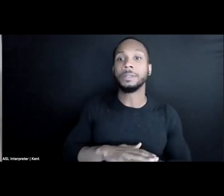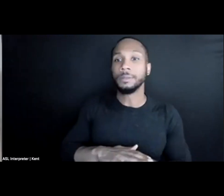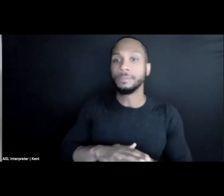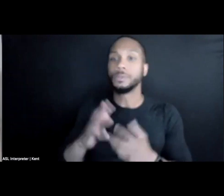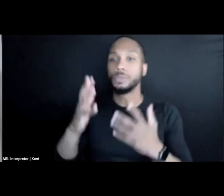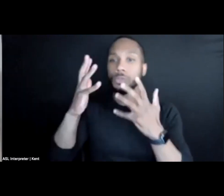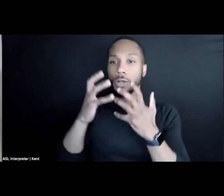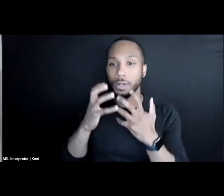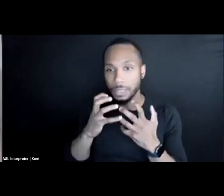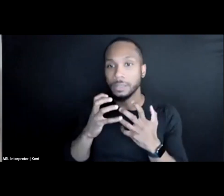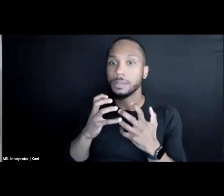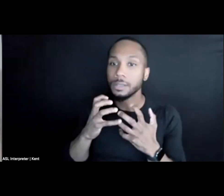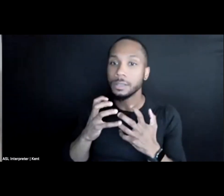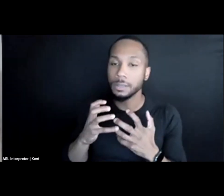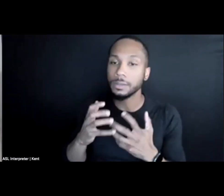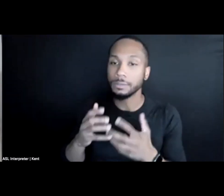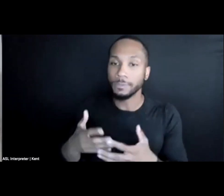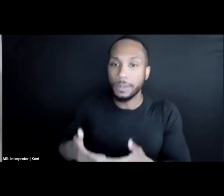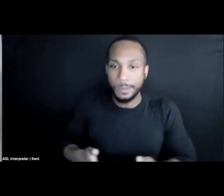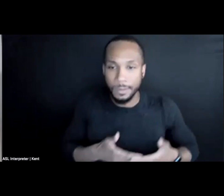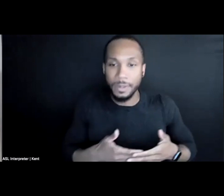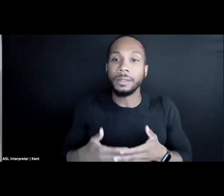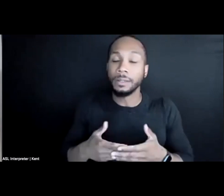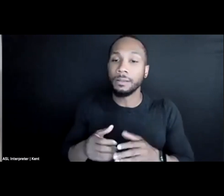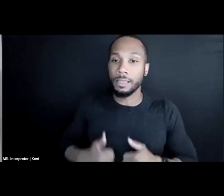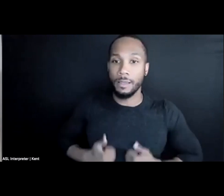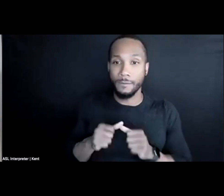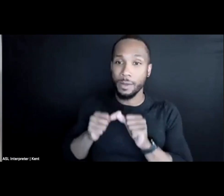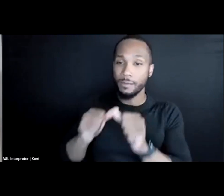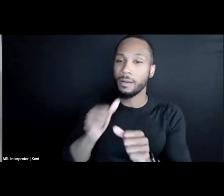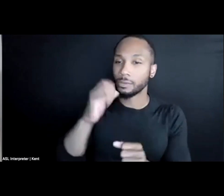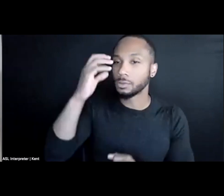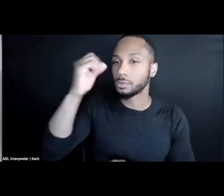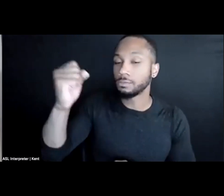Immortality hasn’t stolen my memory My race is diluted with grief